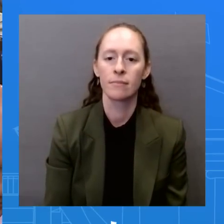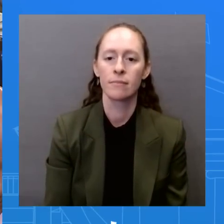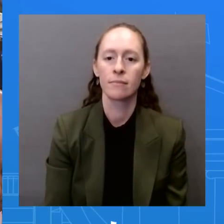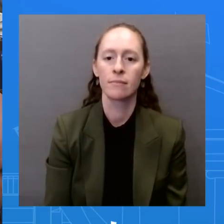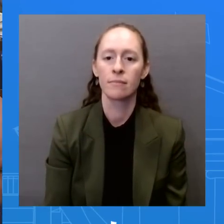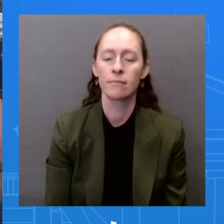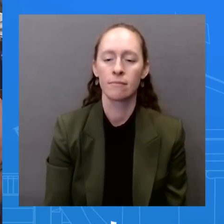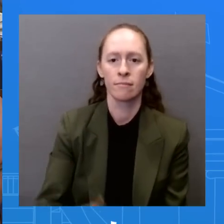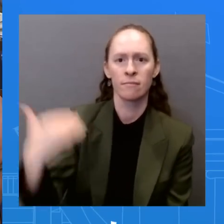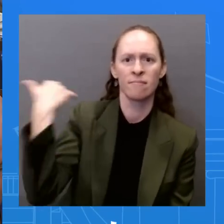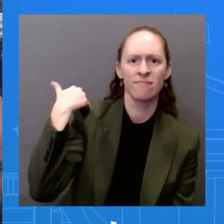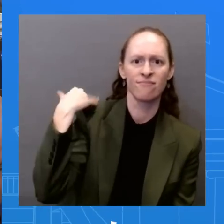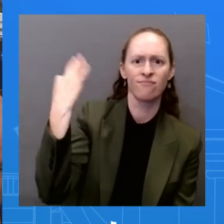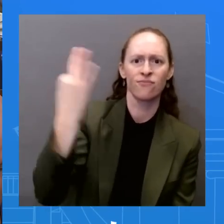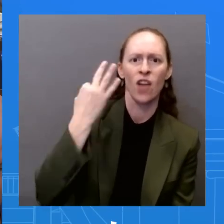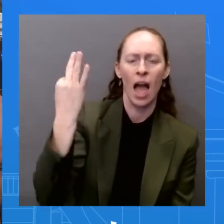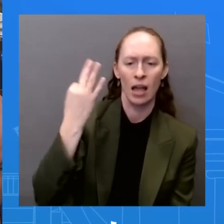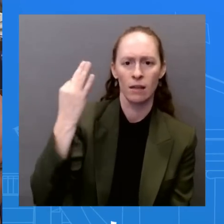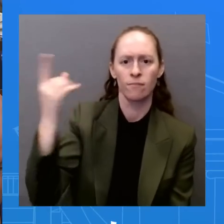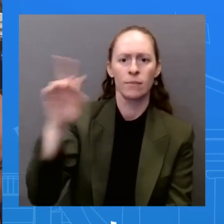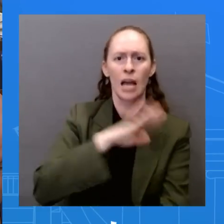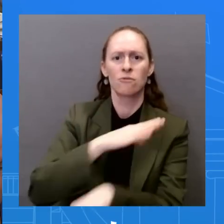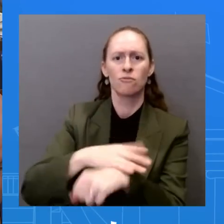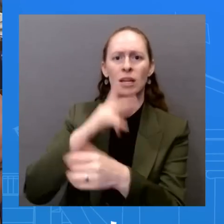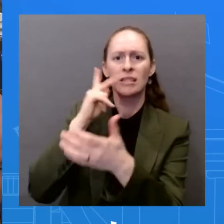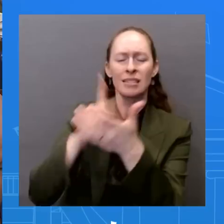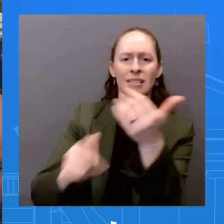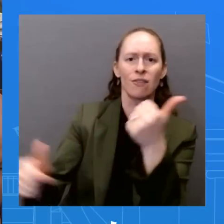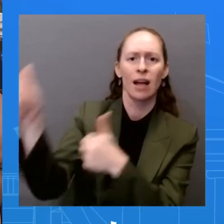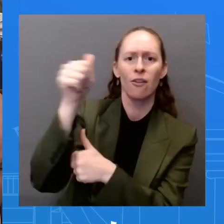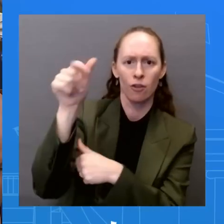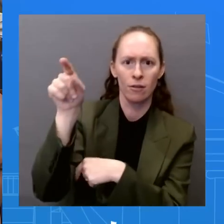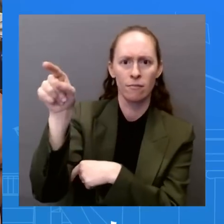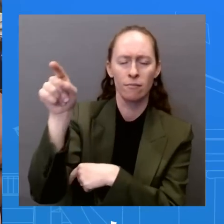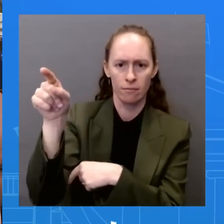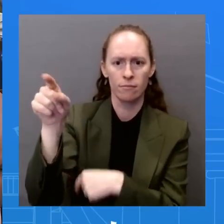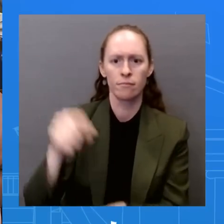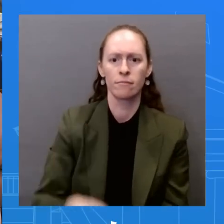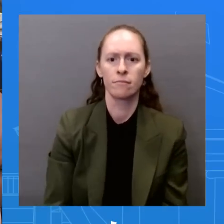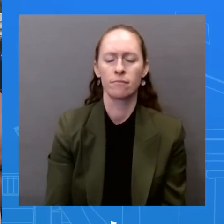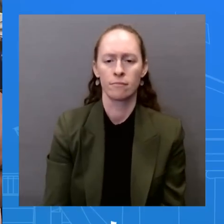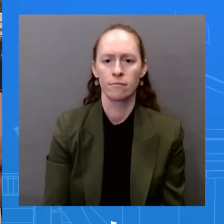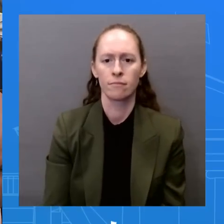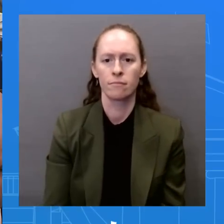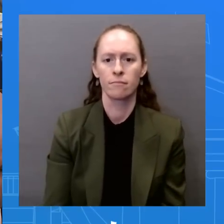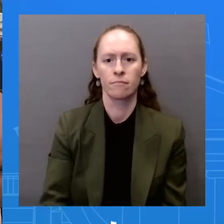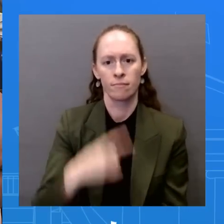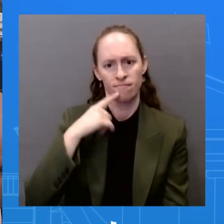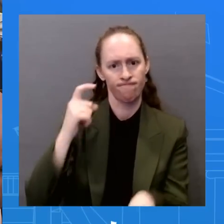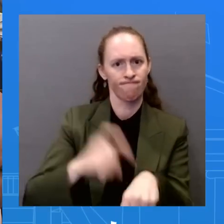said that green technology in California -- that that state was in the lead and showing the rest of the nation how it's done.